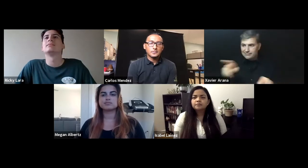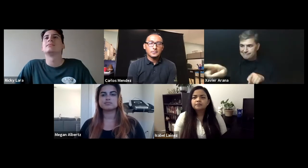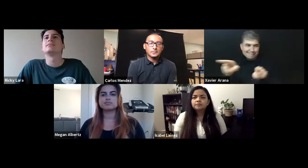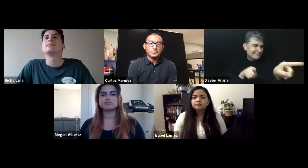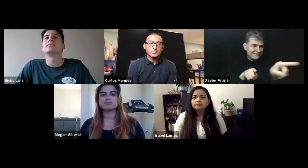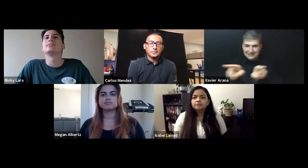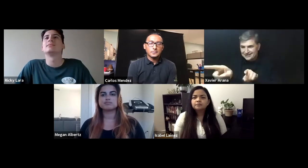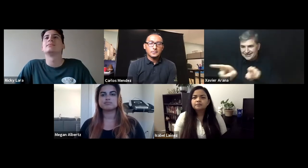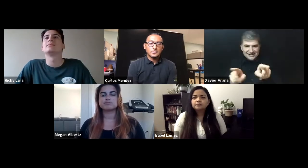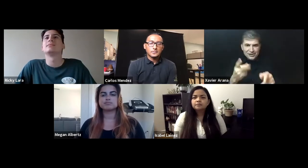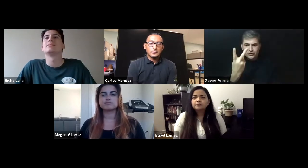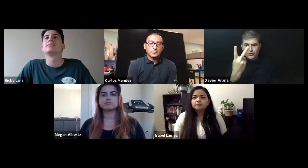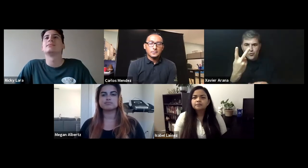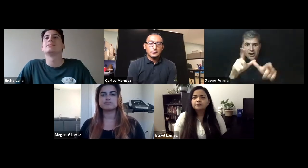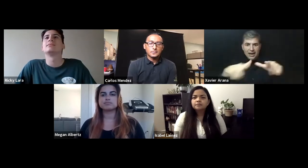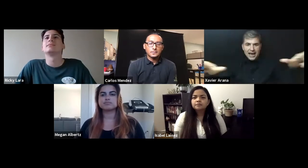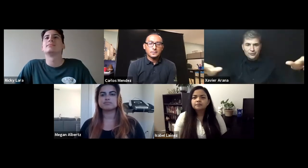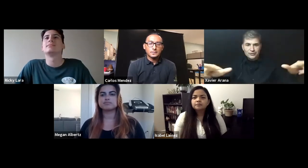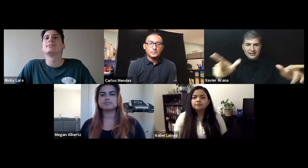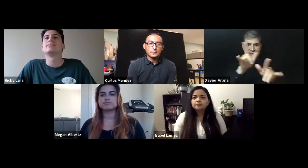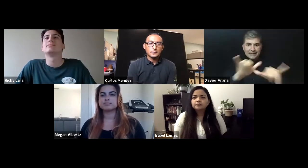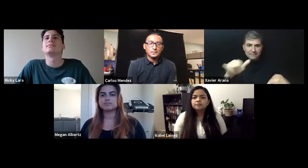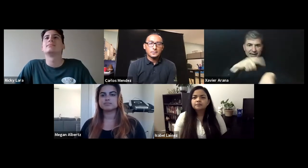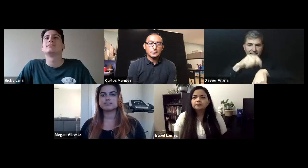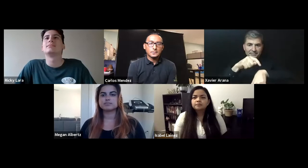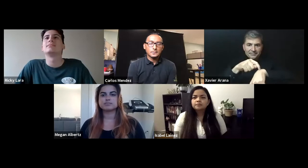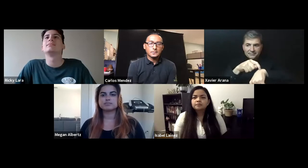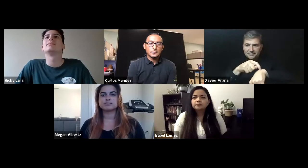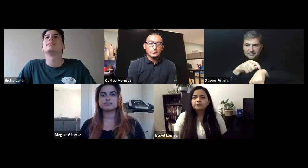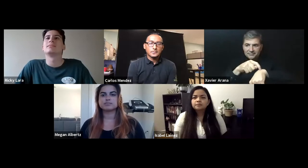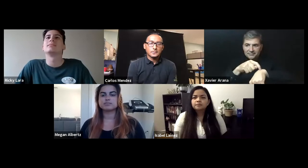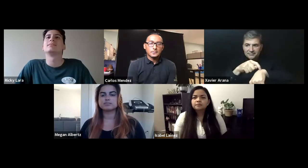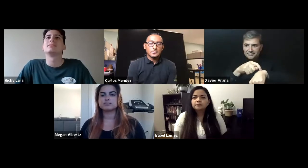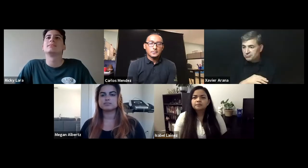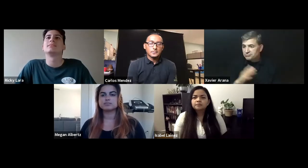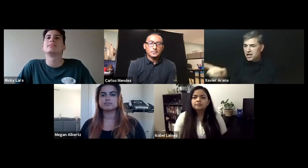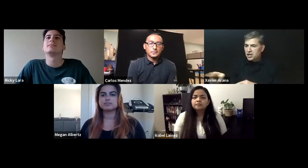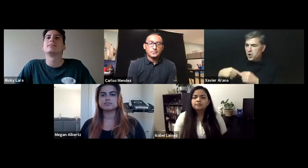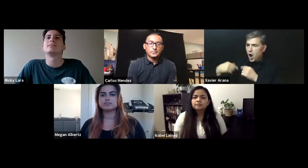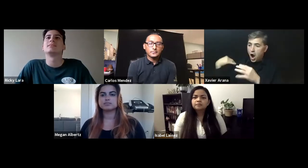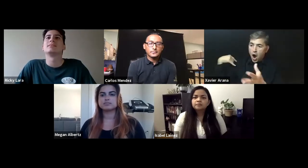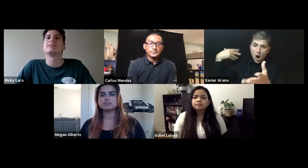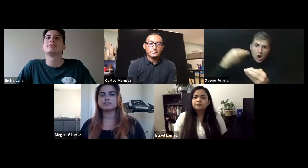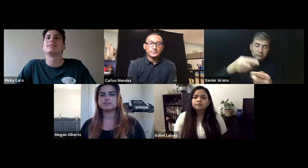and then also learning English at the same time, learning both languages at the same time, yeah.